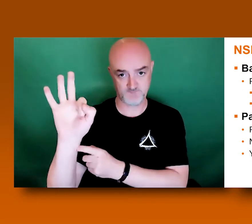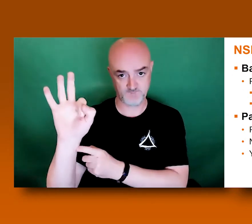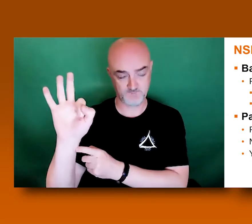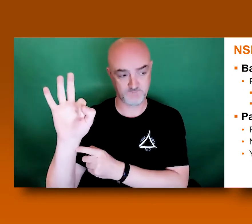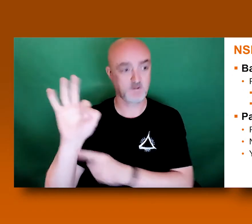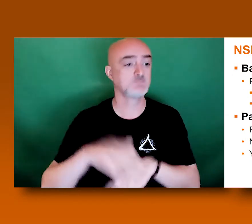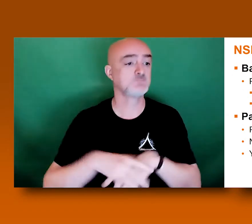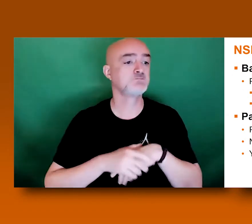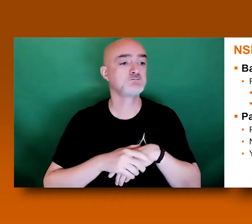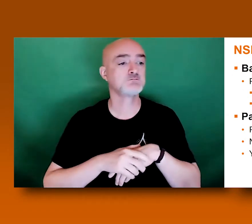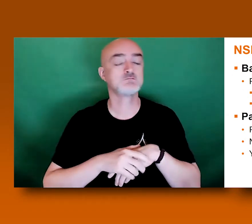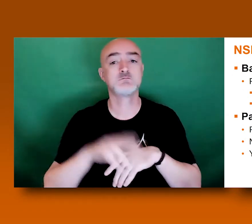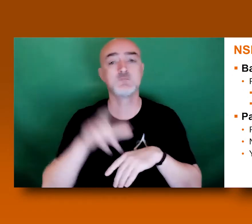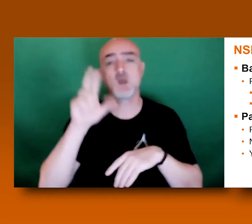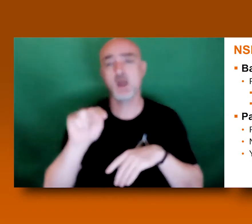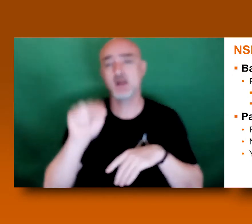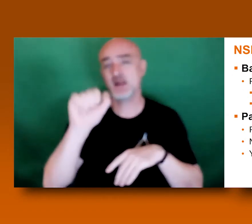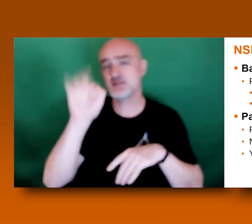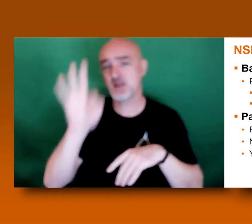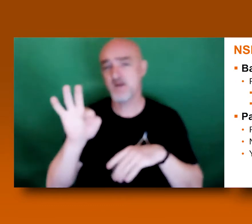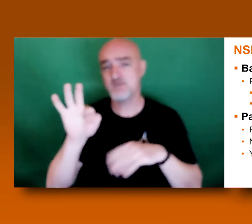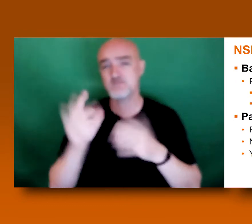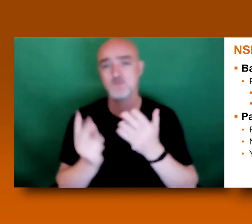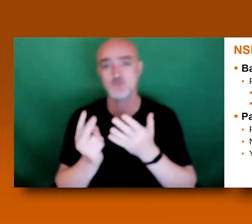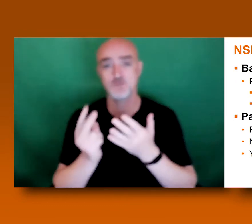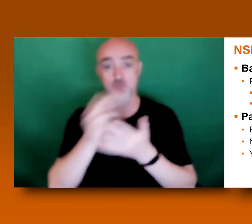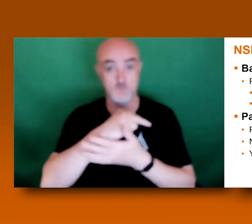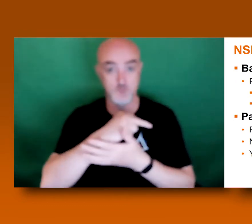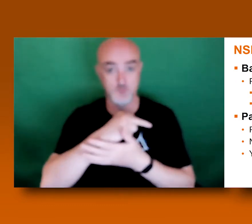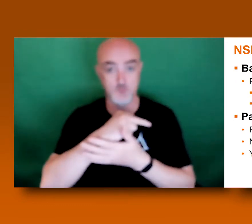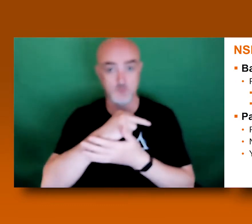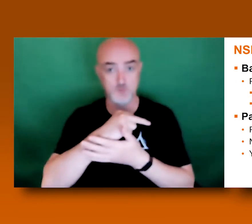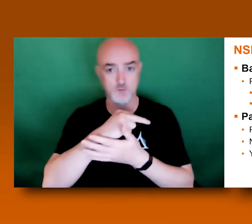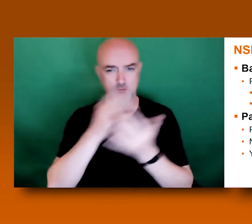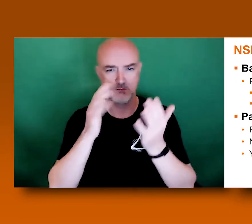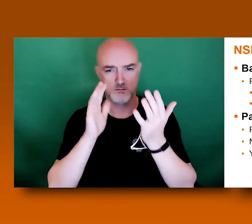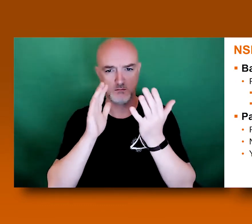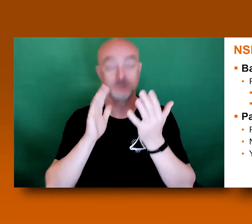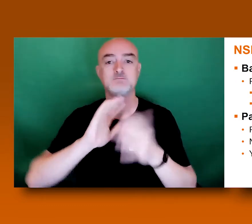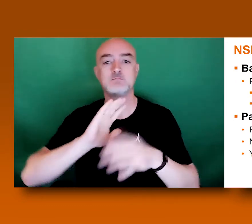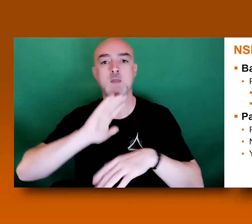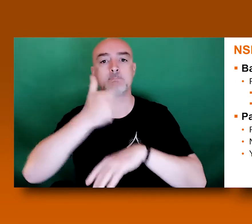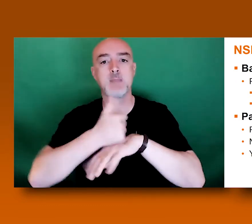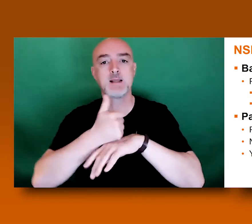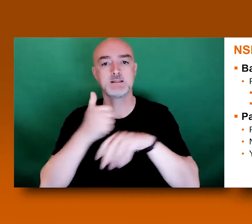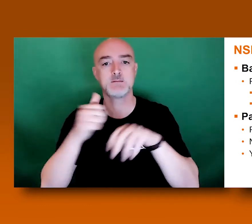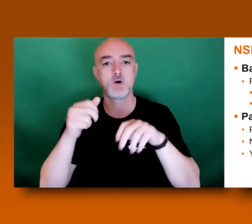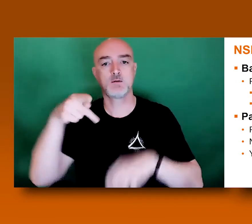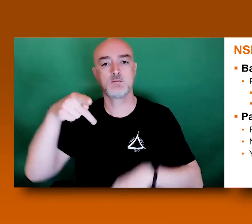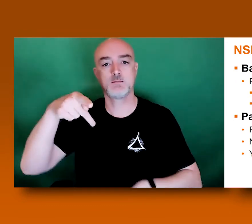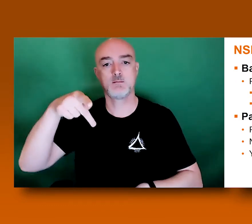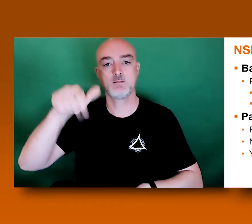And that's the interpreter's apology. It was supposed to be study section, not review panel, so, my apologies for that, but now moving on to NSF review,